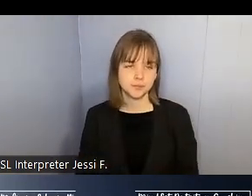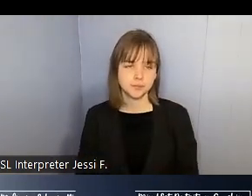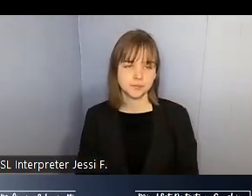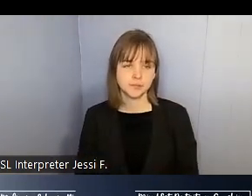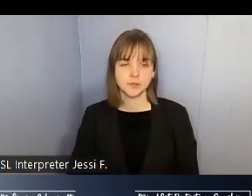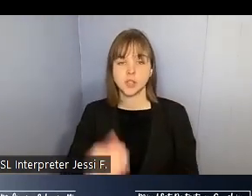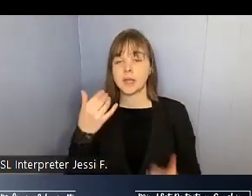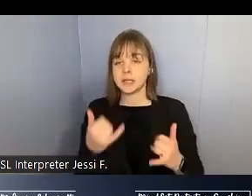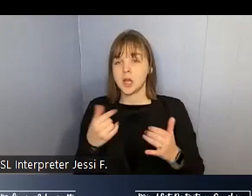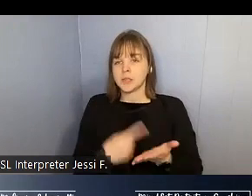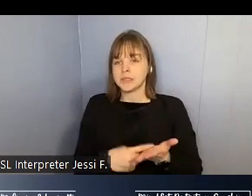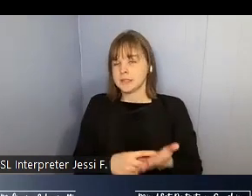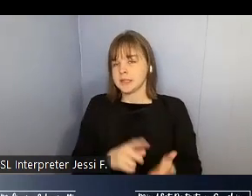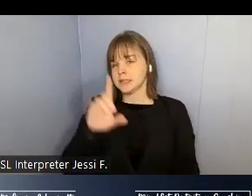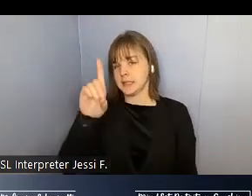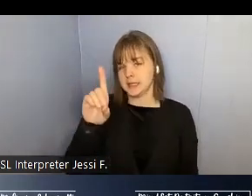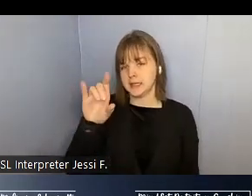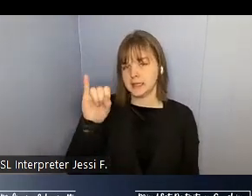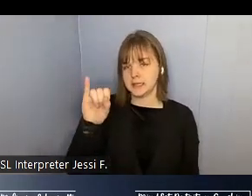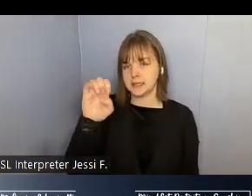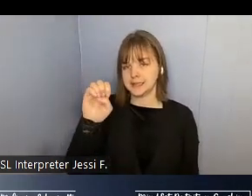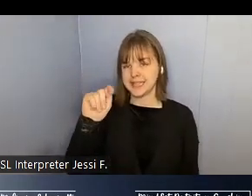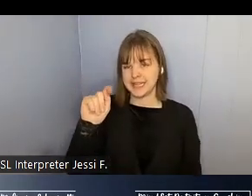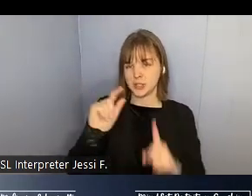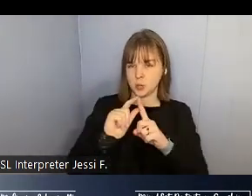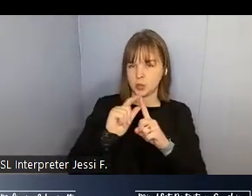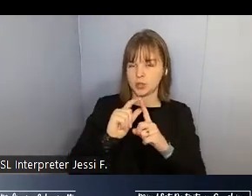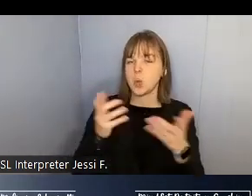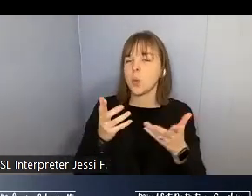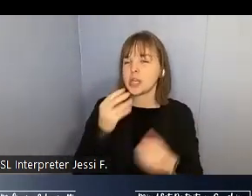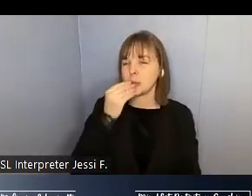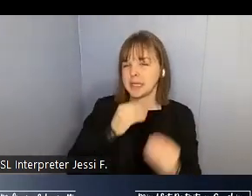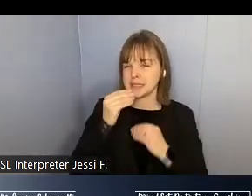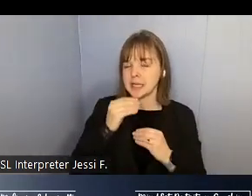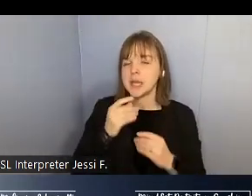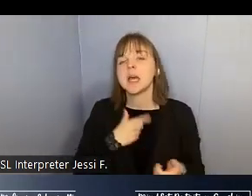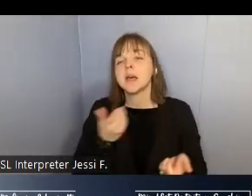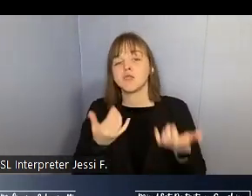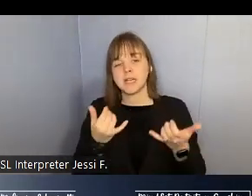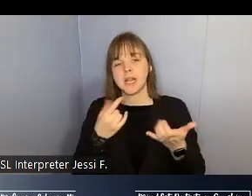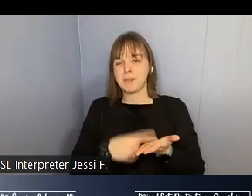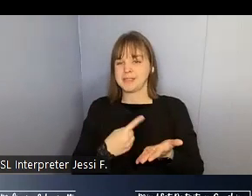I'm looking here at some of the most popular fad diets. I'm not talking about things like the DASH